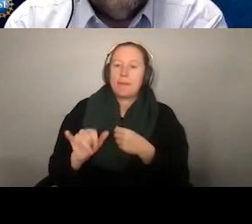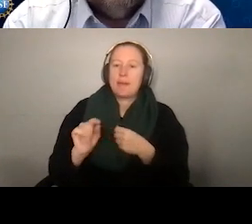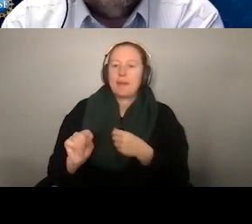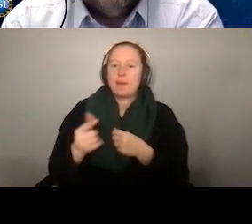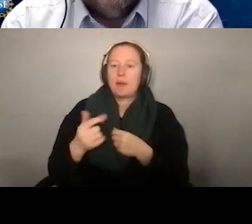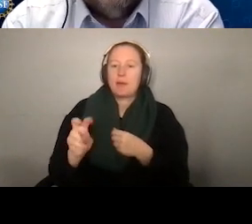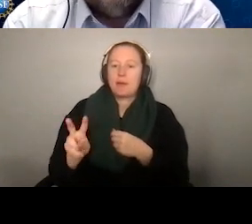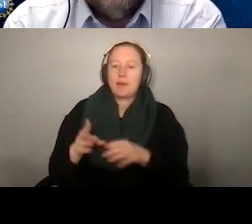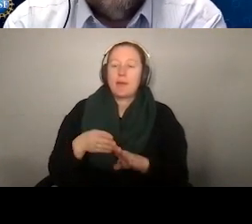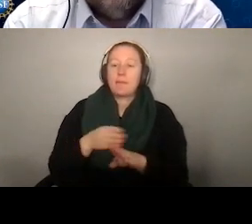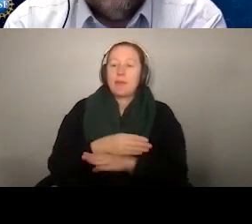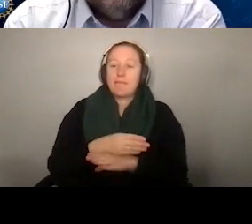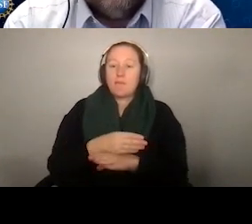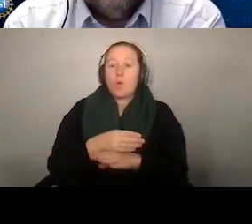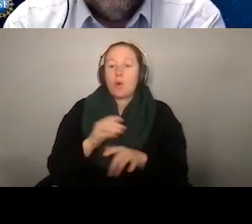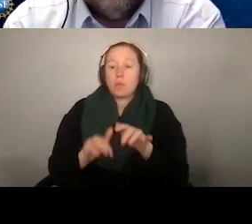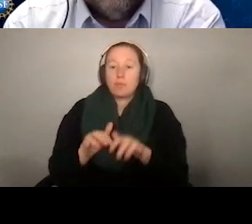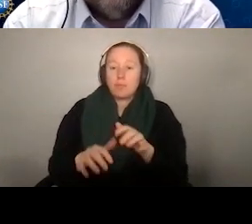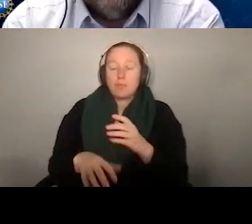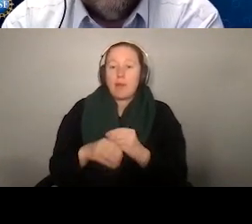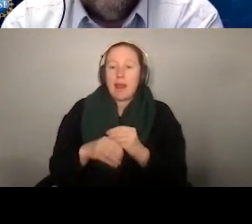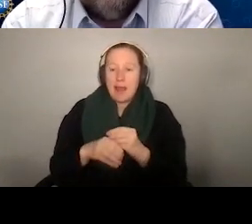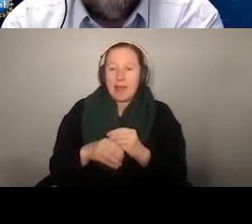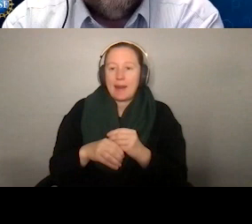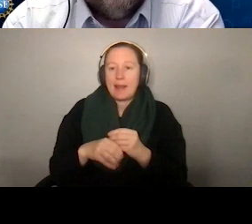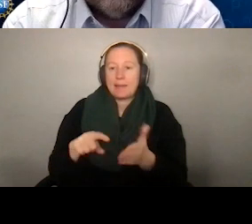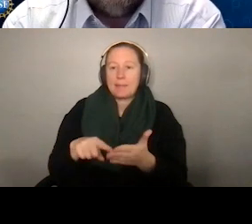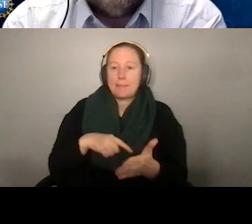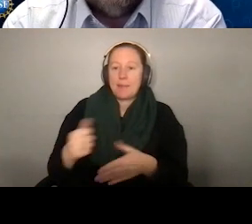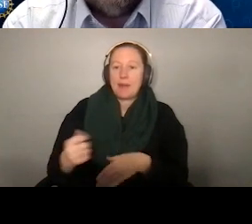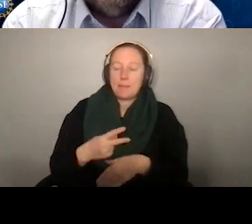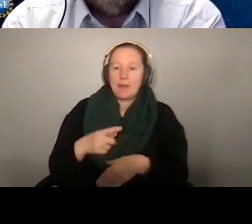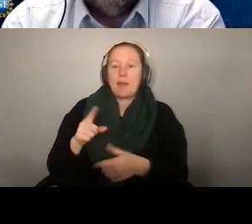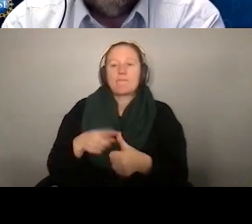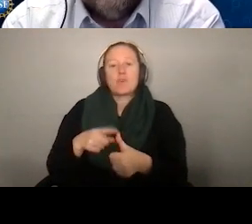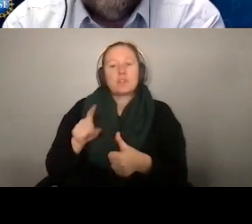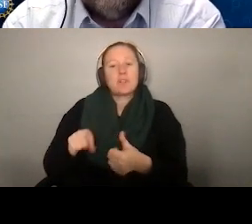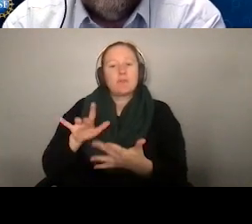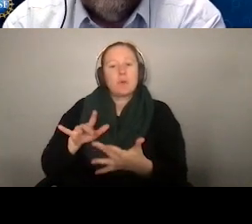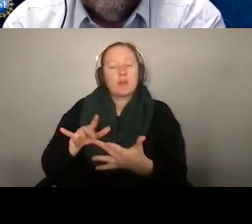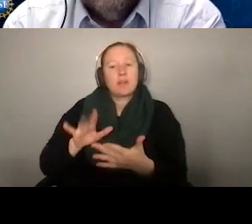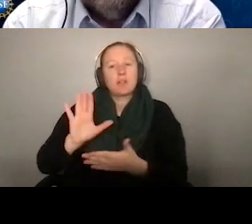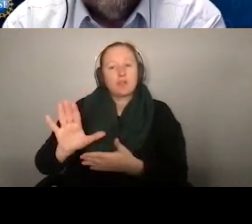Before entering a remittance on pay.gov, you may need to first contact your financial institution to